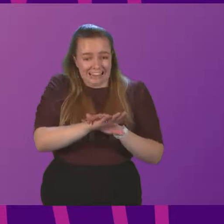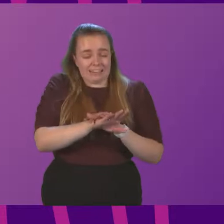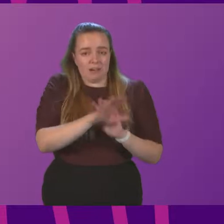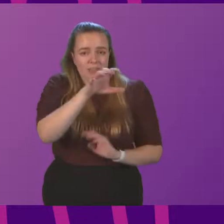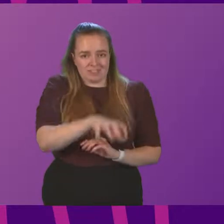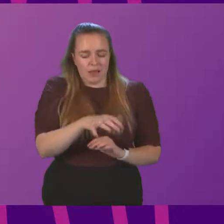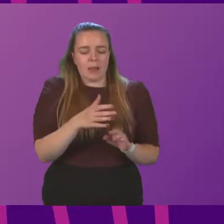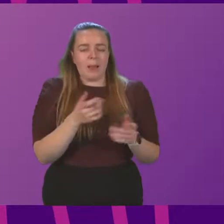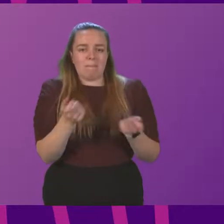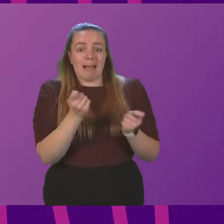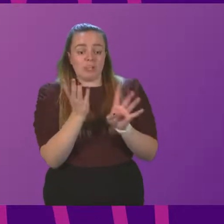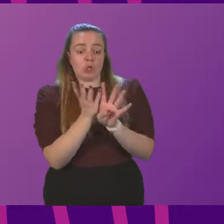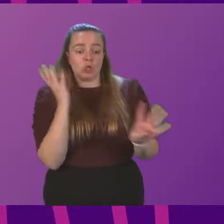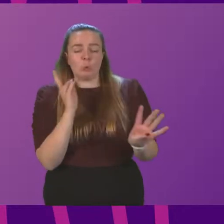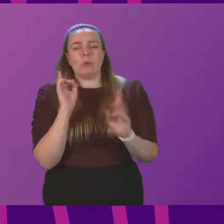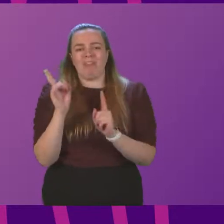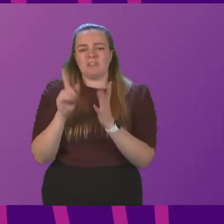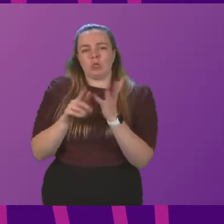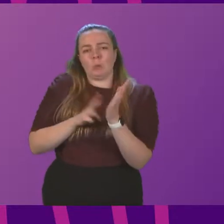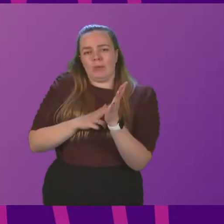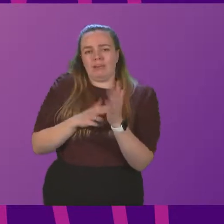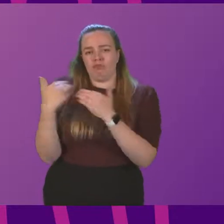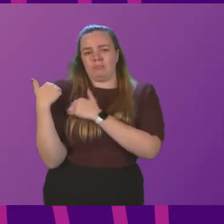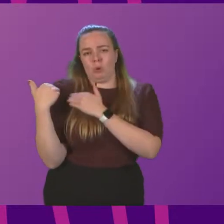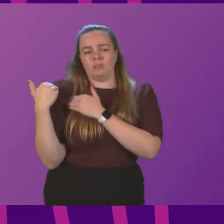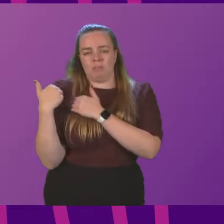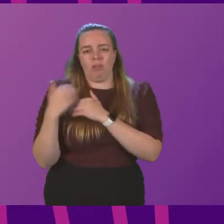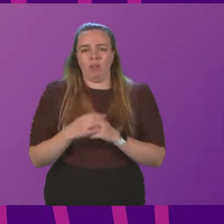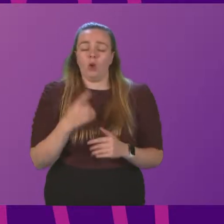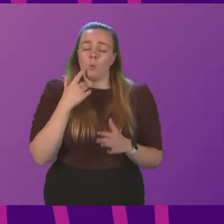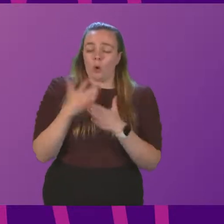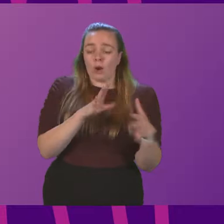queues is the UN’s responsibility. However, we are liaising, alongside the UK Government and Glasgow